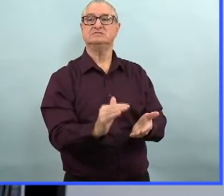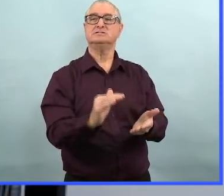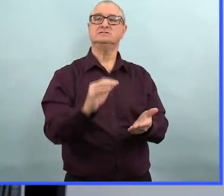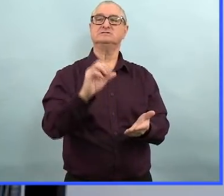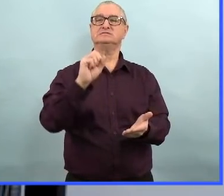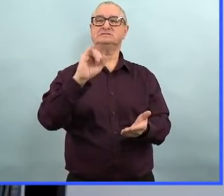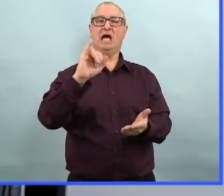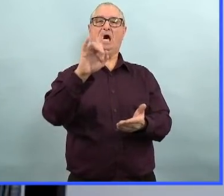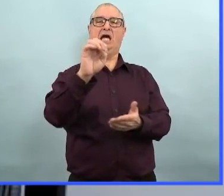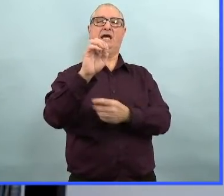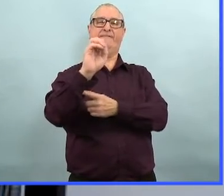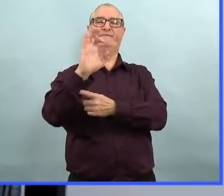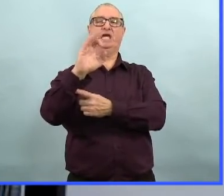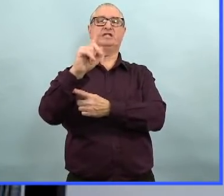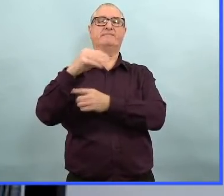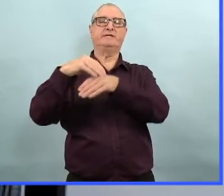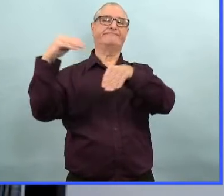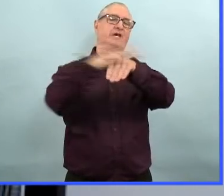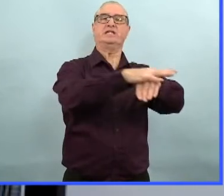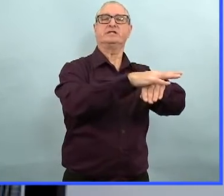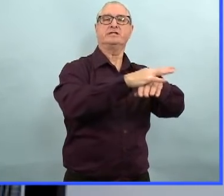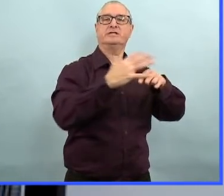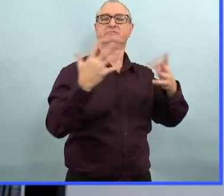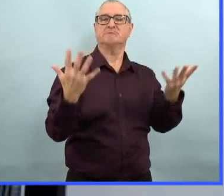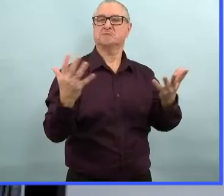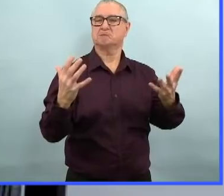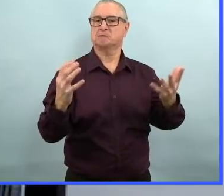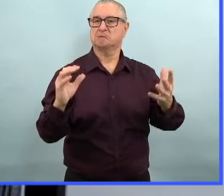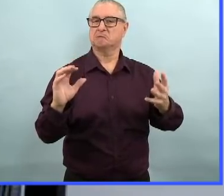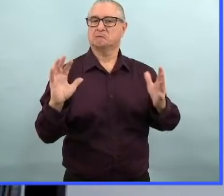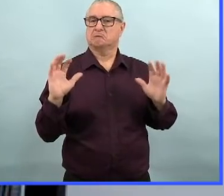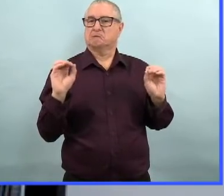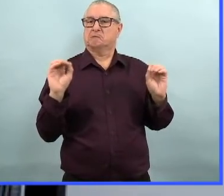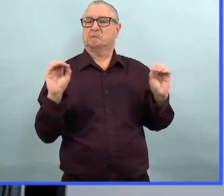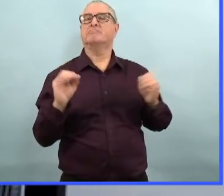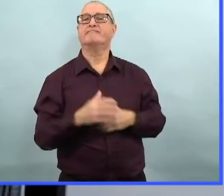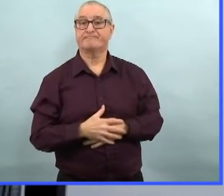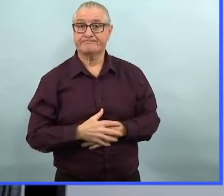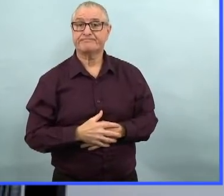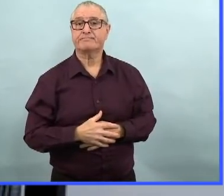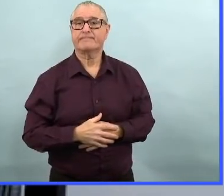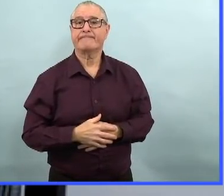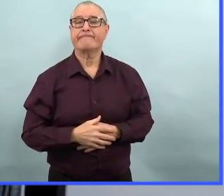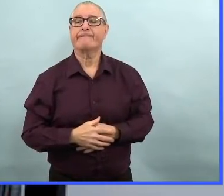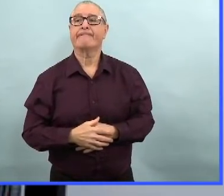a little while and so any benefits that those kids might get in the short term would be at